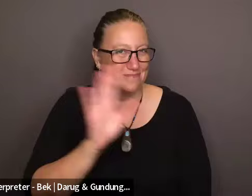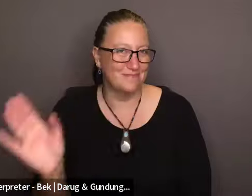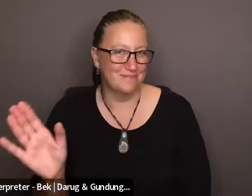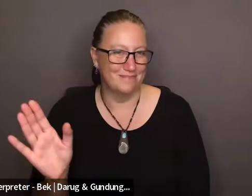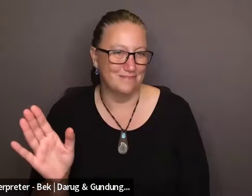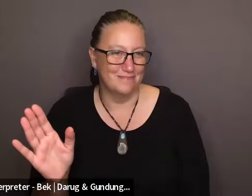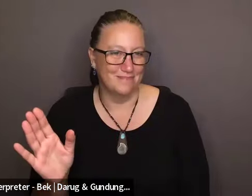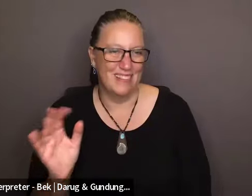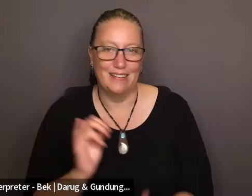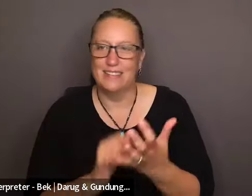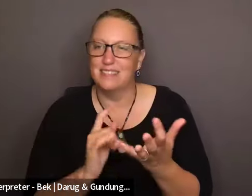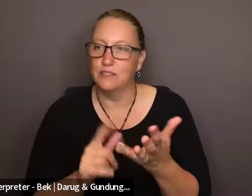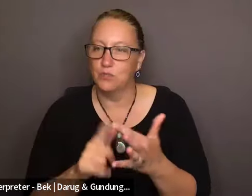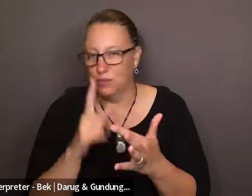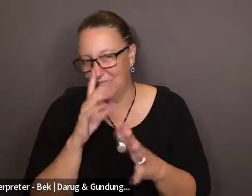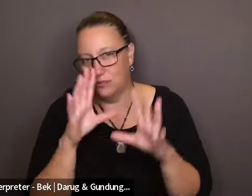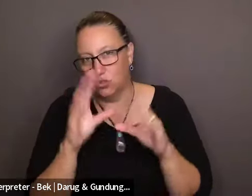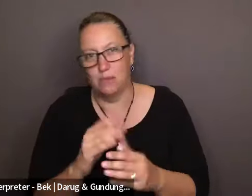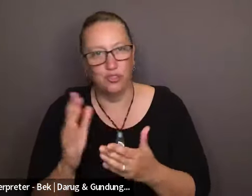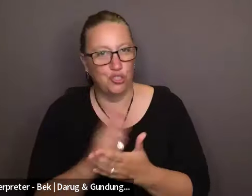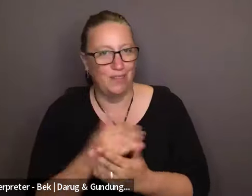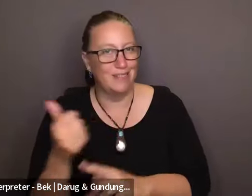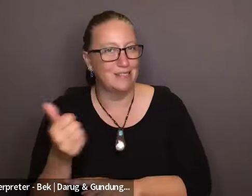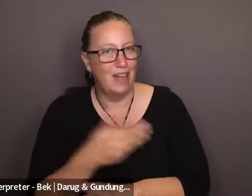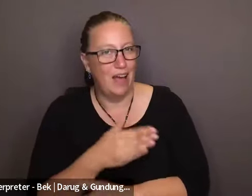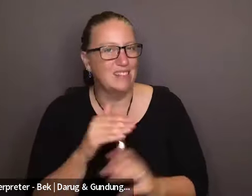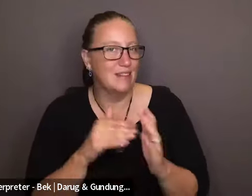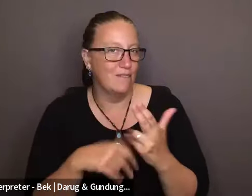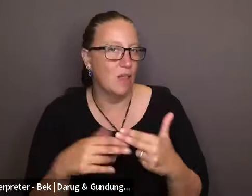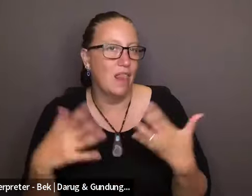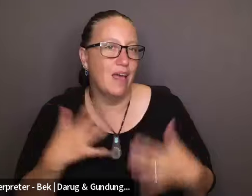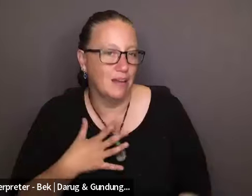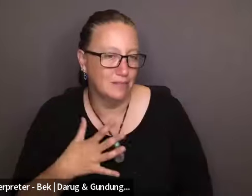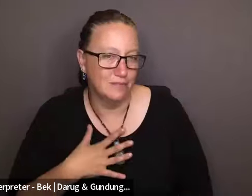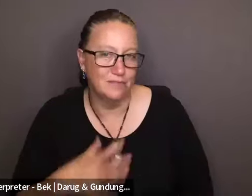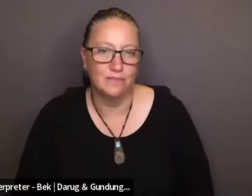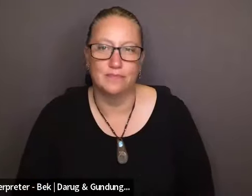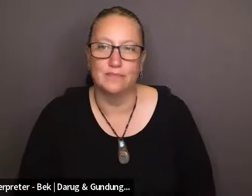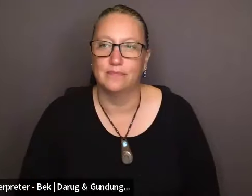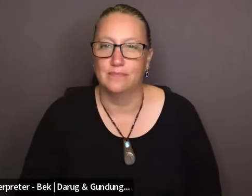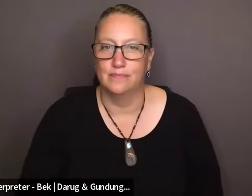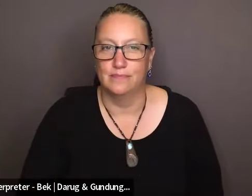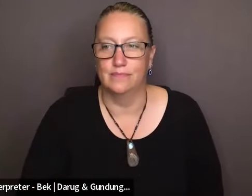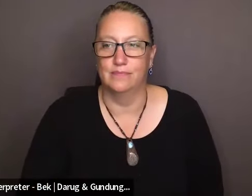Catherine and we're going to move into some questions and also talk about next steps. Mary, I'll hand back to you.